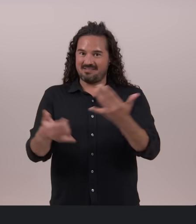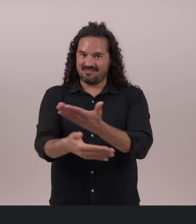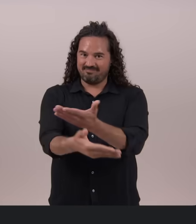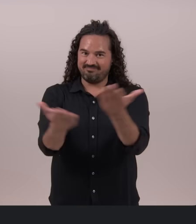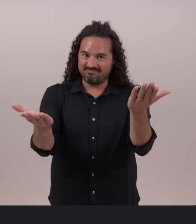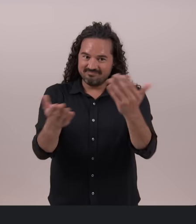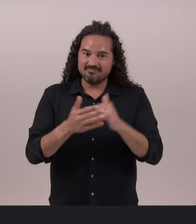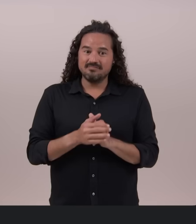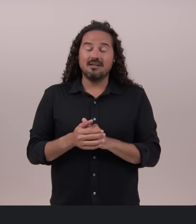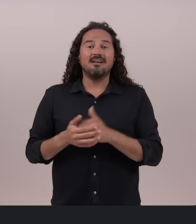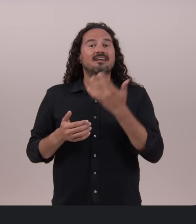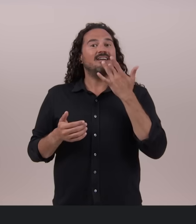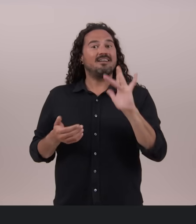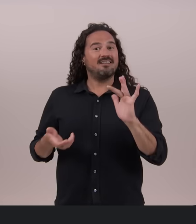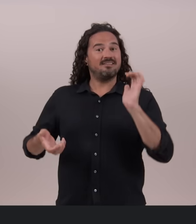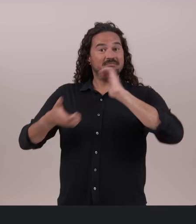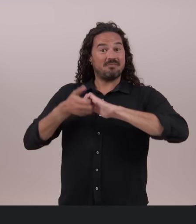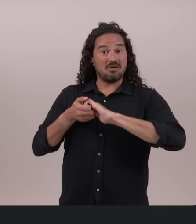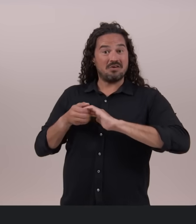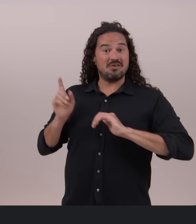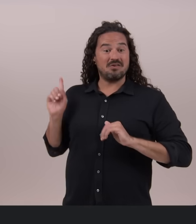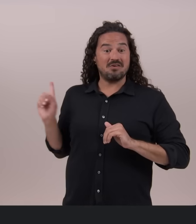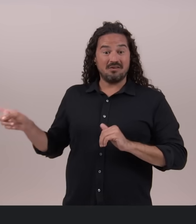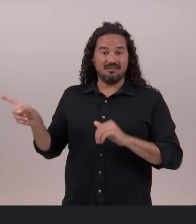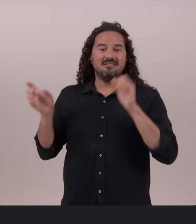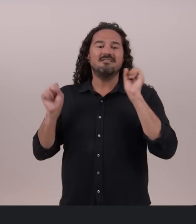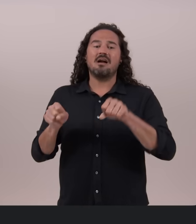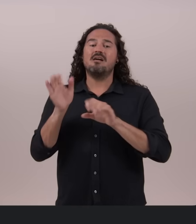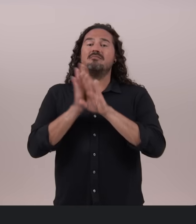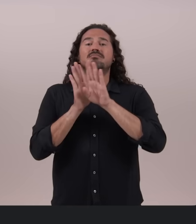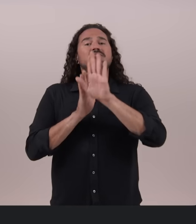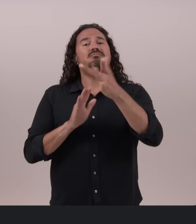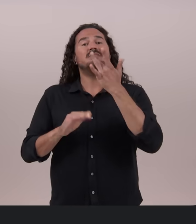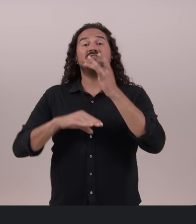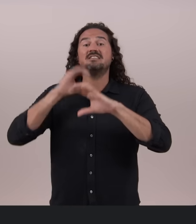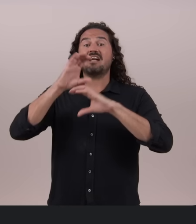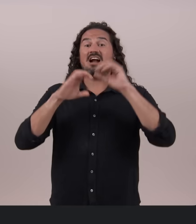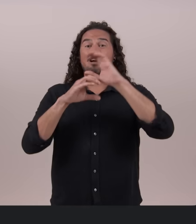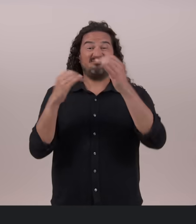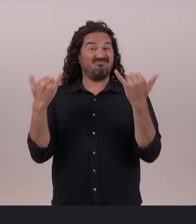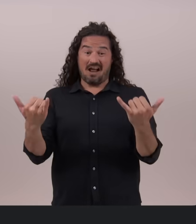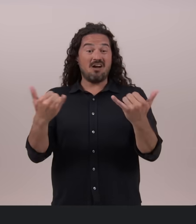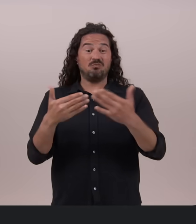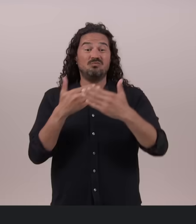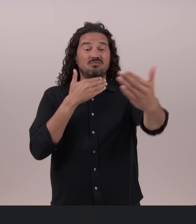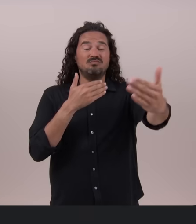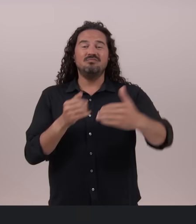you can start building with your preferred stack from day 1. Let's jump into a demo.